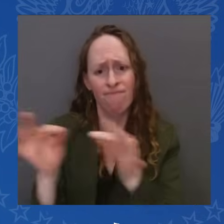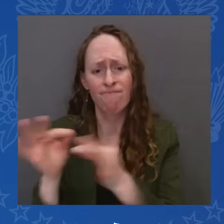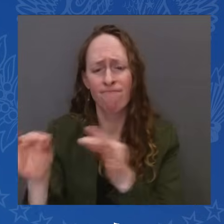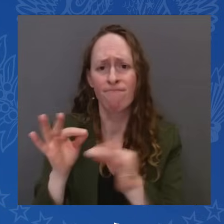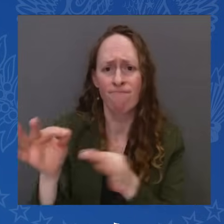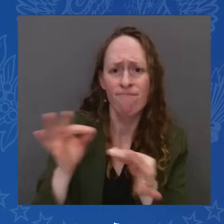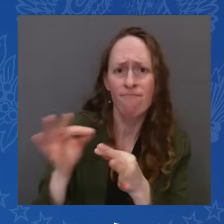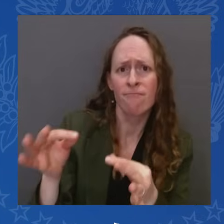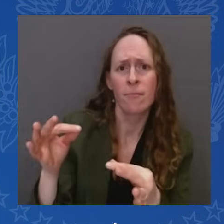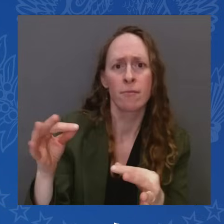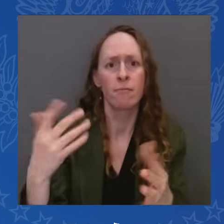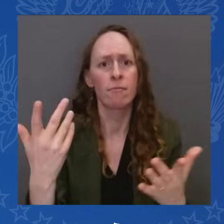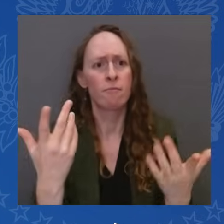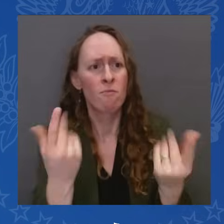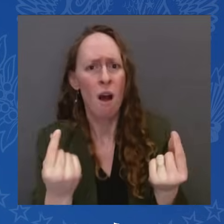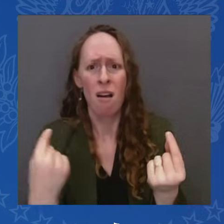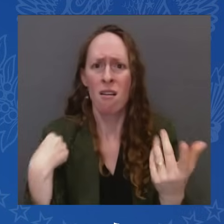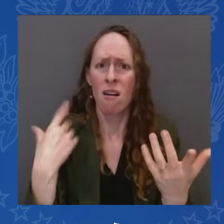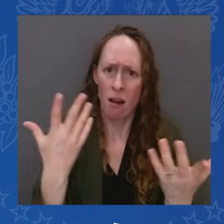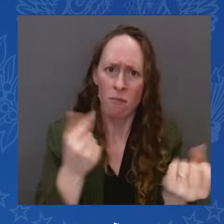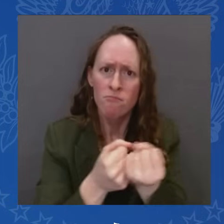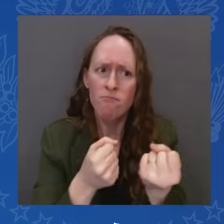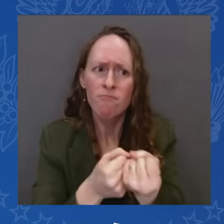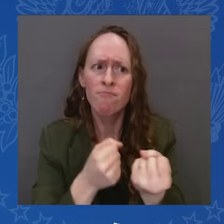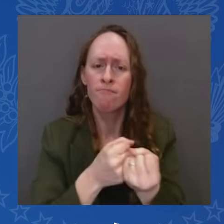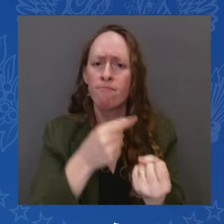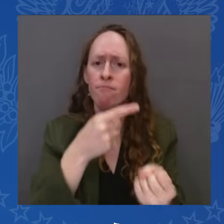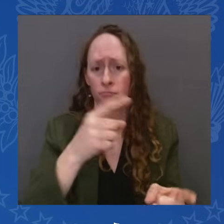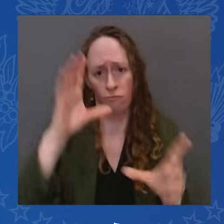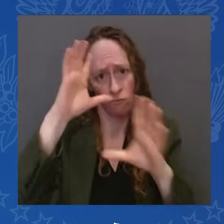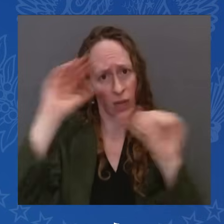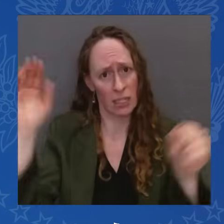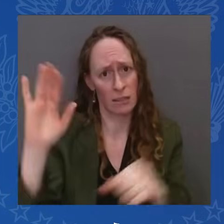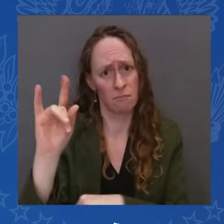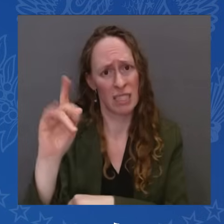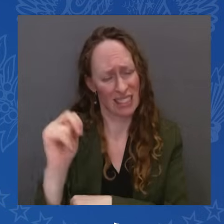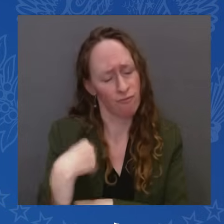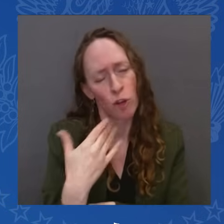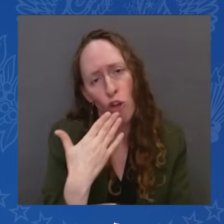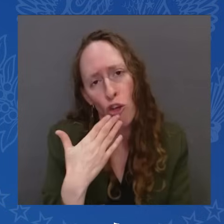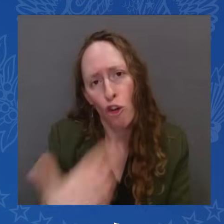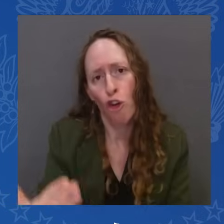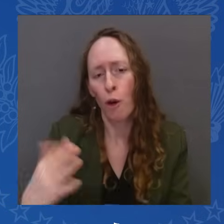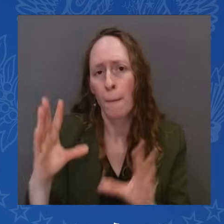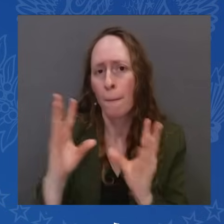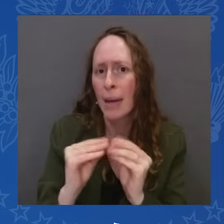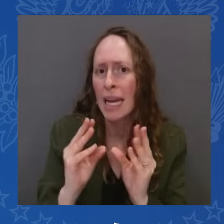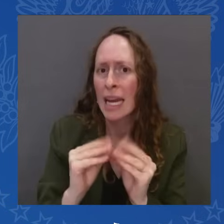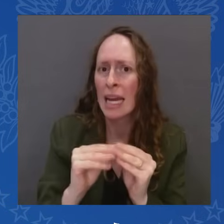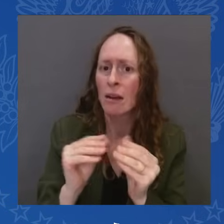And we have been talking with the Speaker. I got the signal they were more than positive,